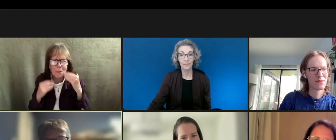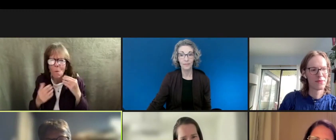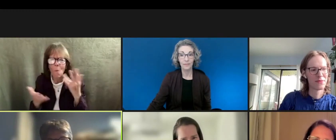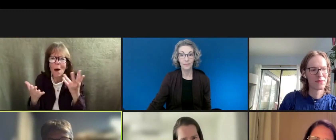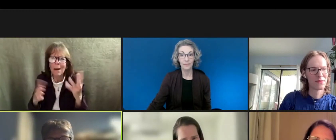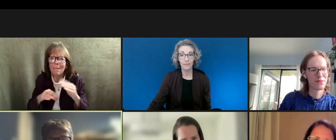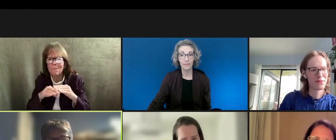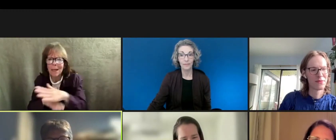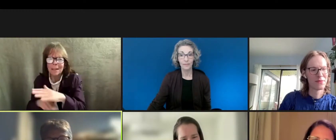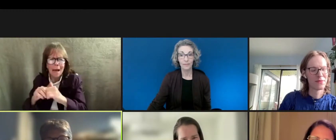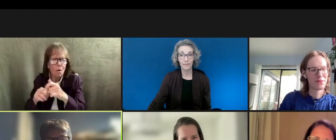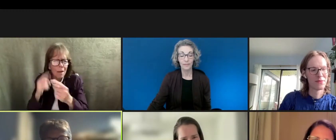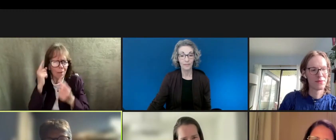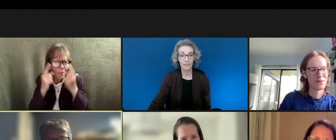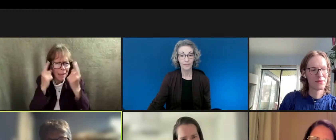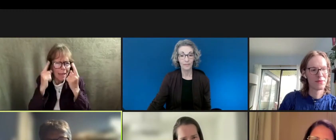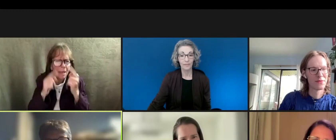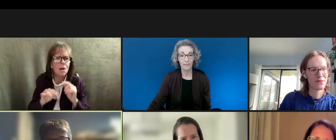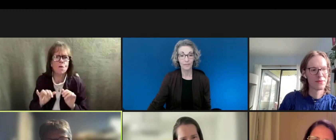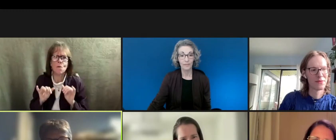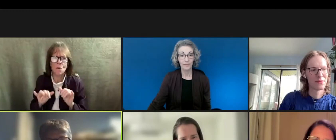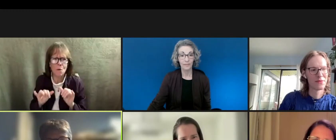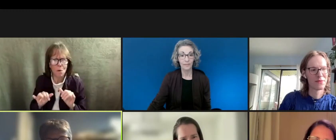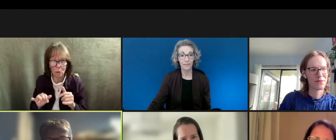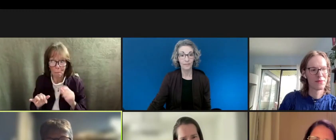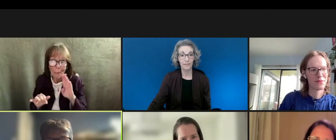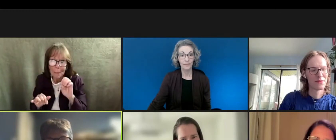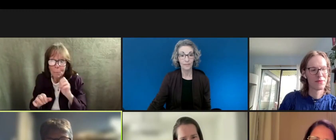And be prepared for that. And I think it will be really,